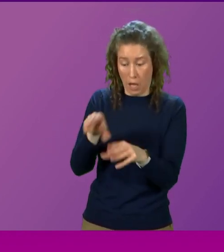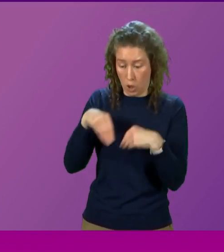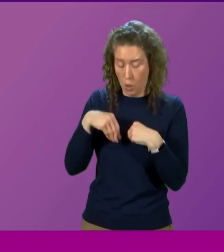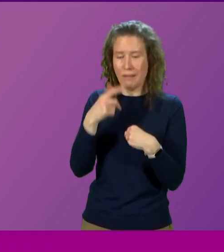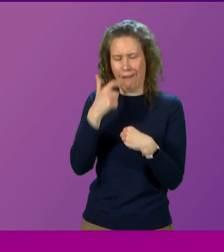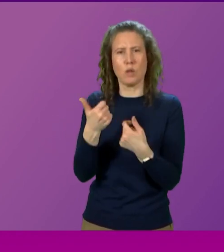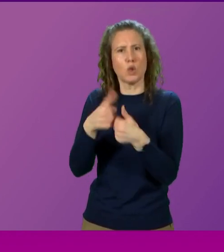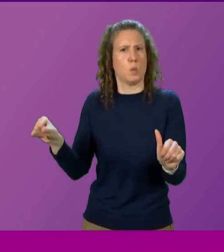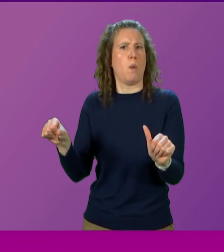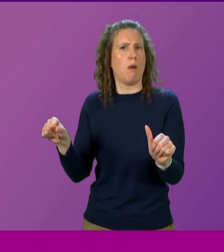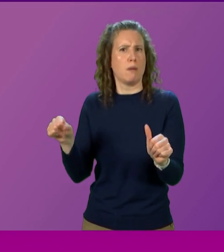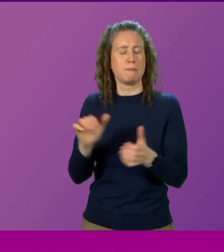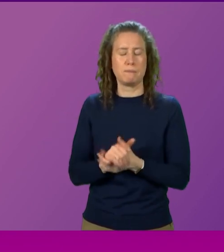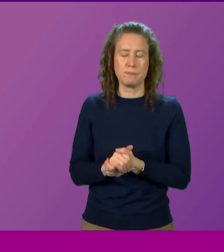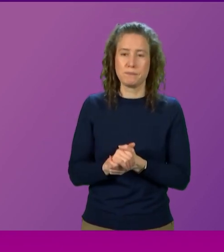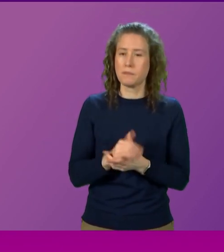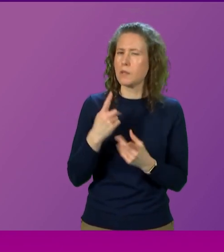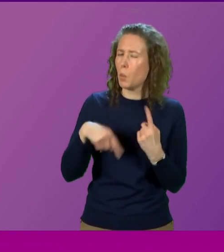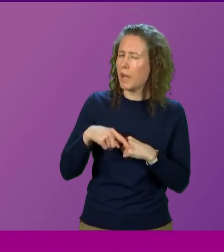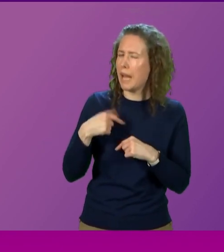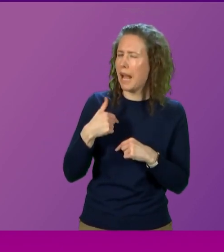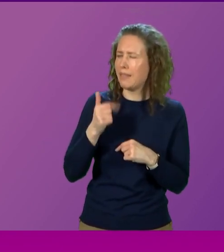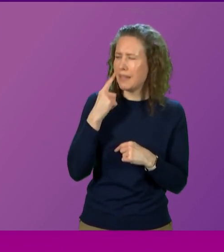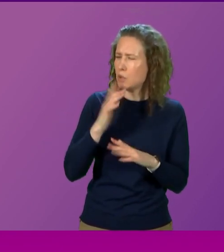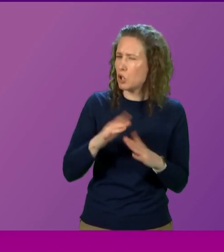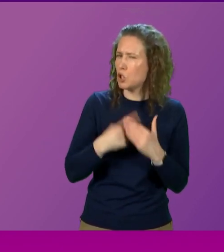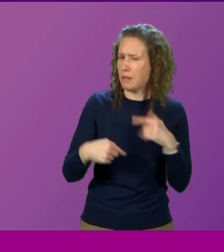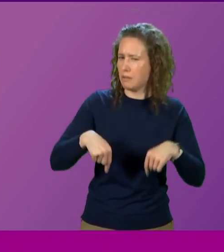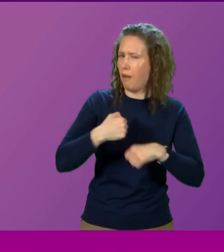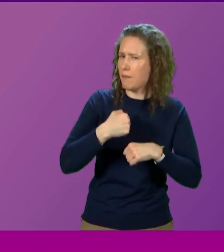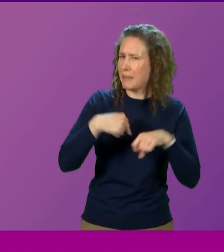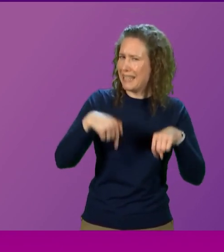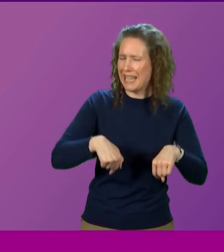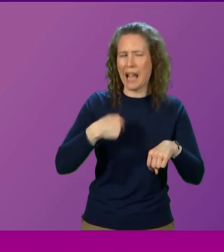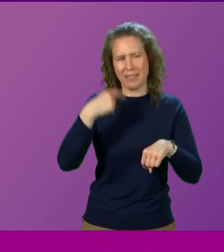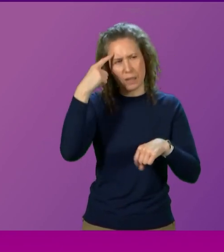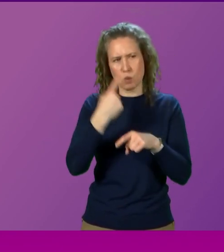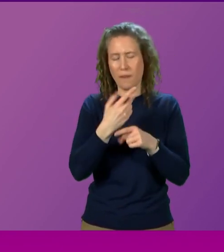I suspect that I speak not just for the Government but for everybody across the chamber when